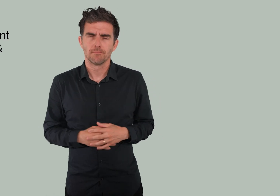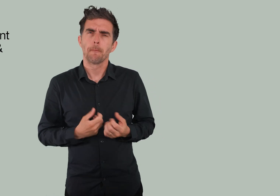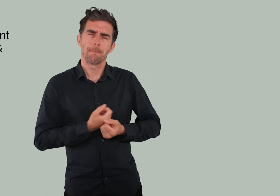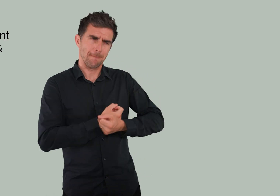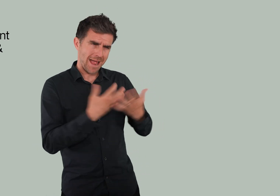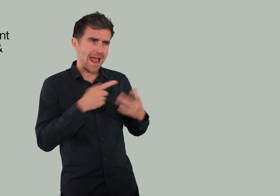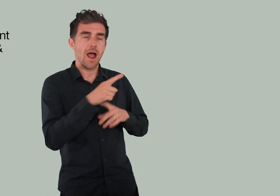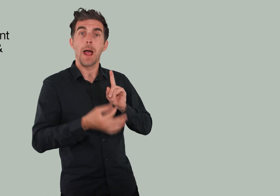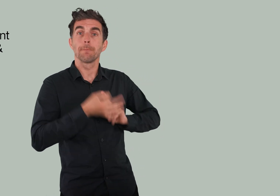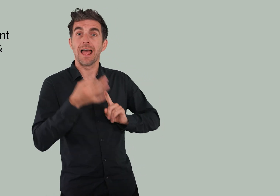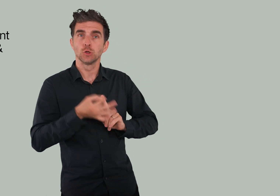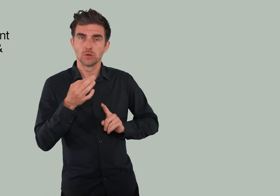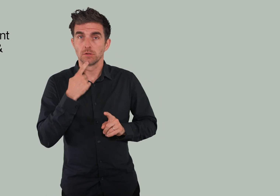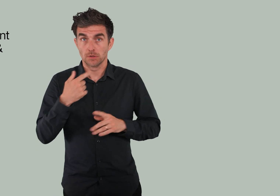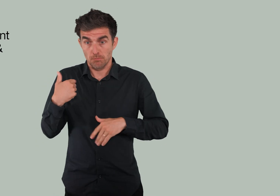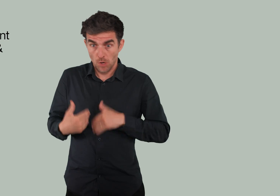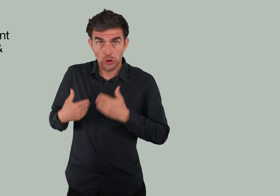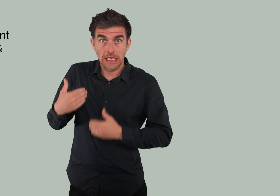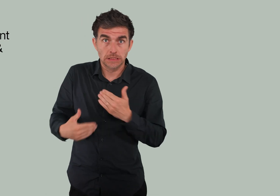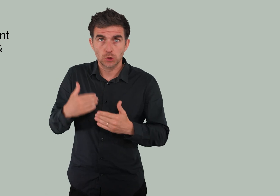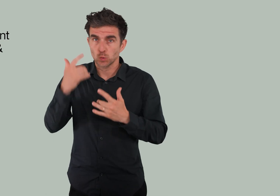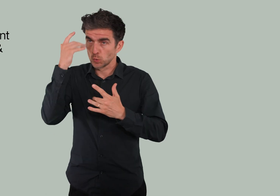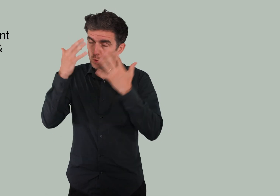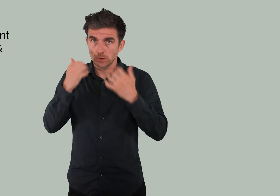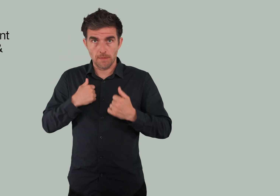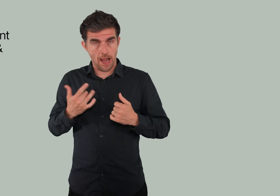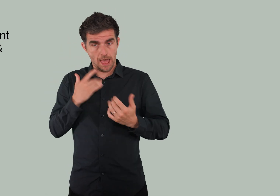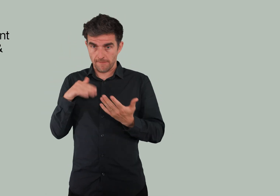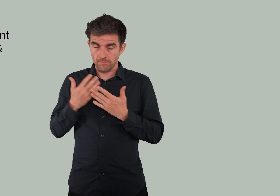6.30 For many applicants the process of having to reflect on their lives